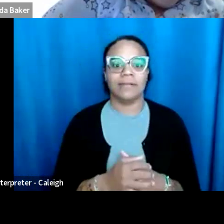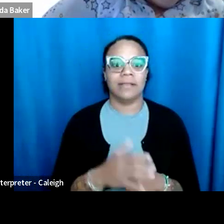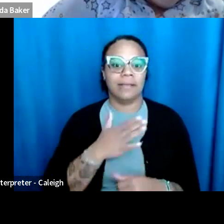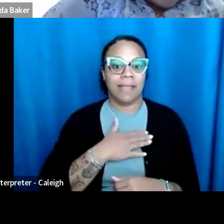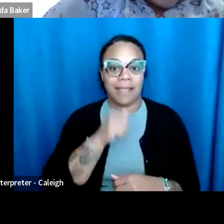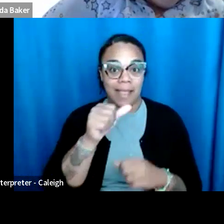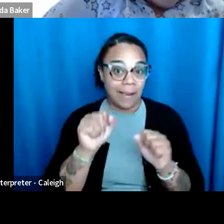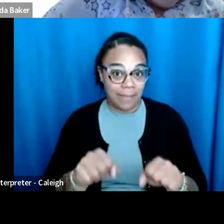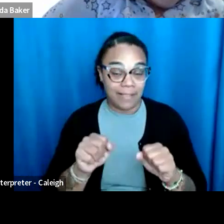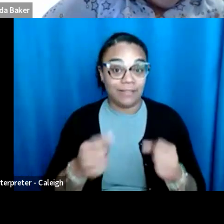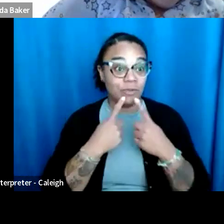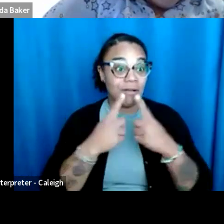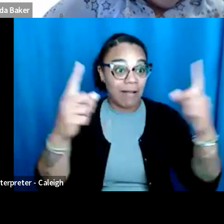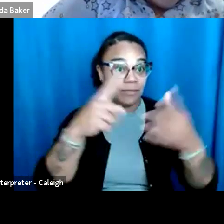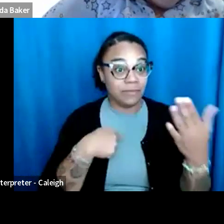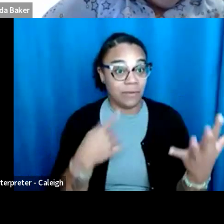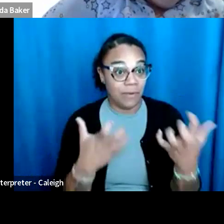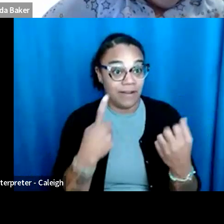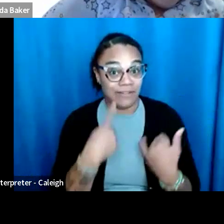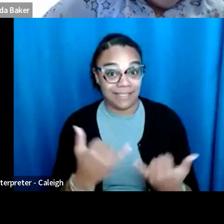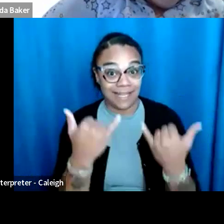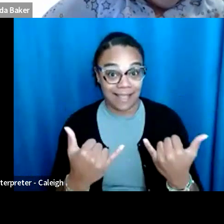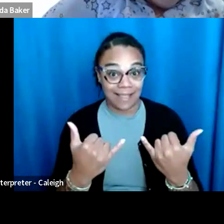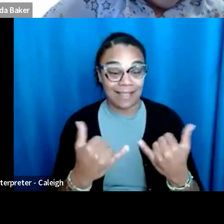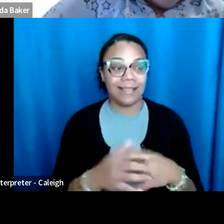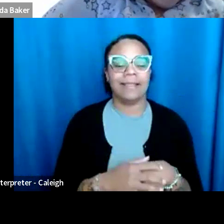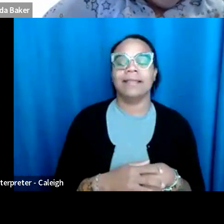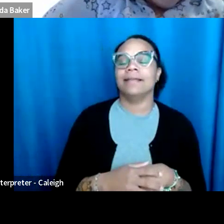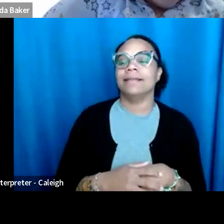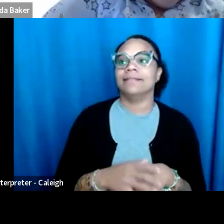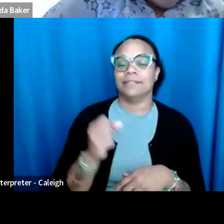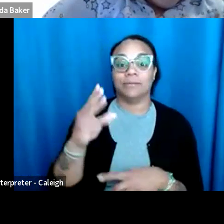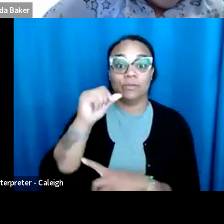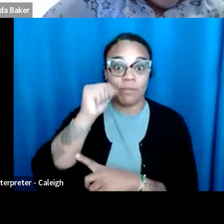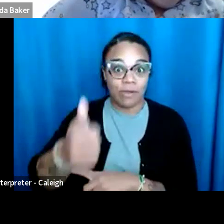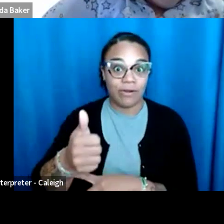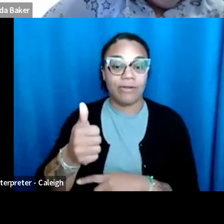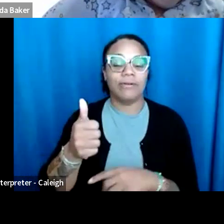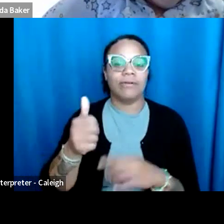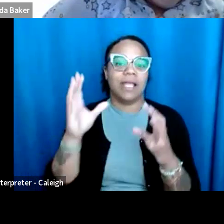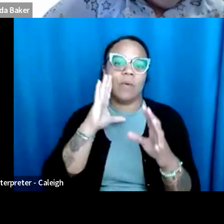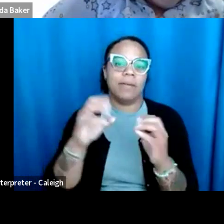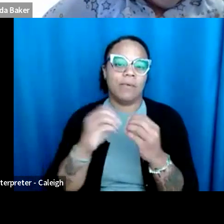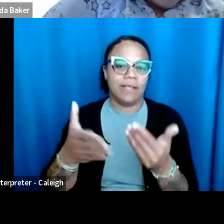what I wanted to accomplish today? And so that tomorrow, it's easier to accomplish,